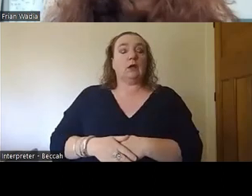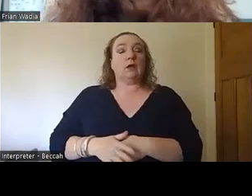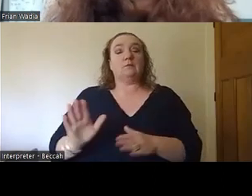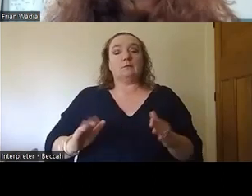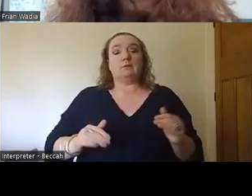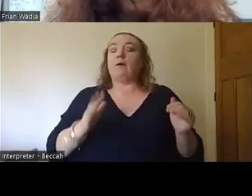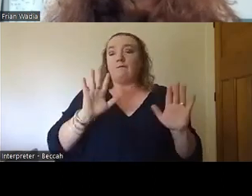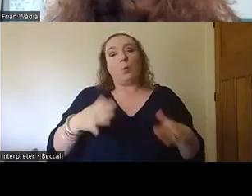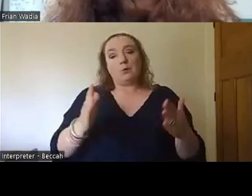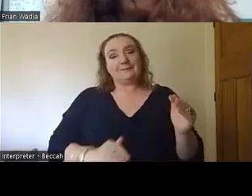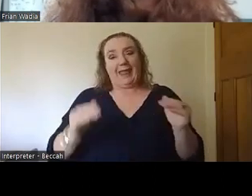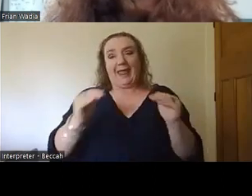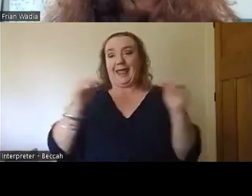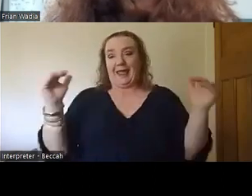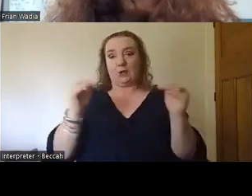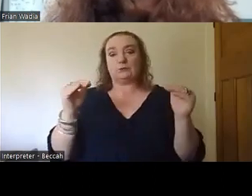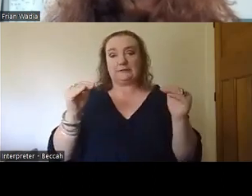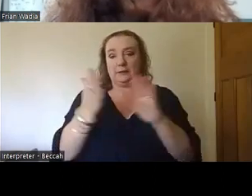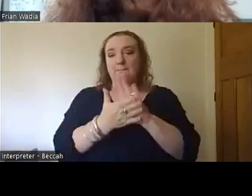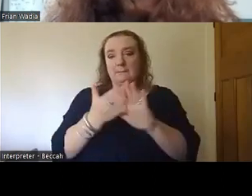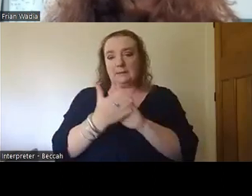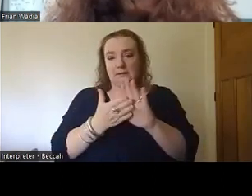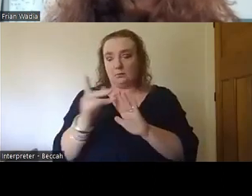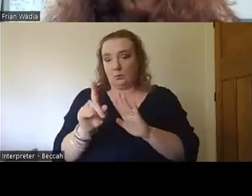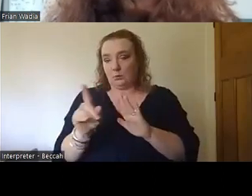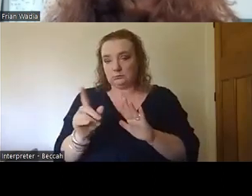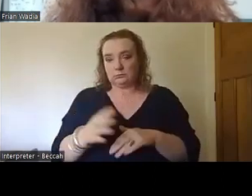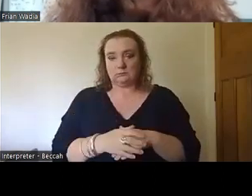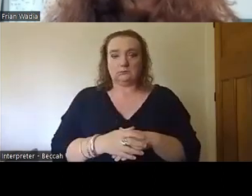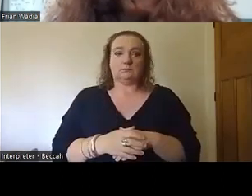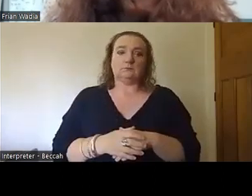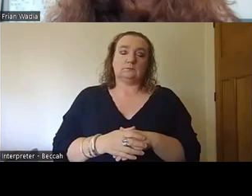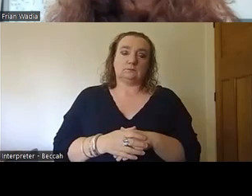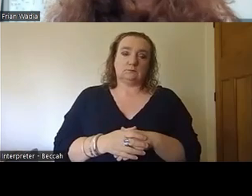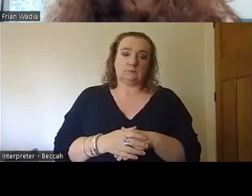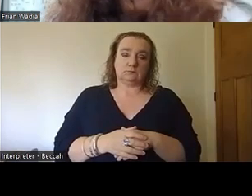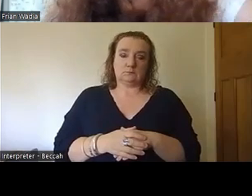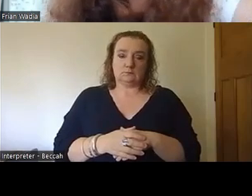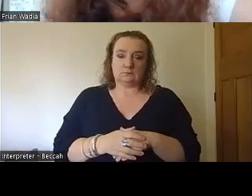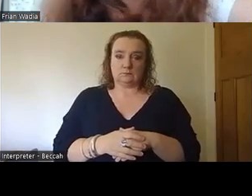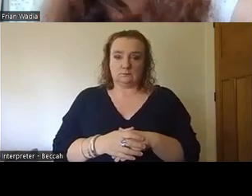to understand what does equity mean? You know, everybody, many sort of different levels